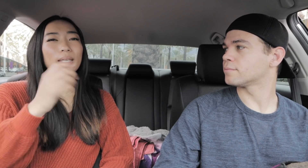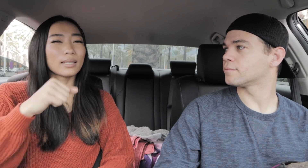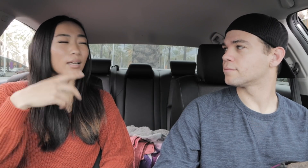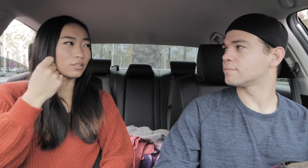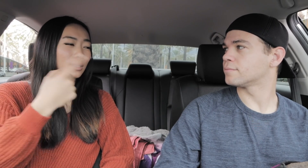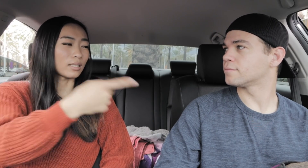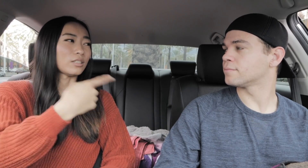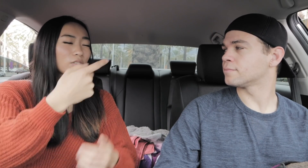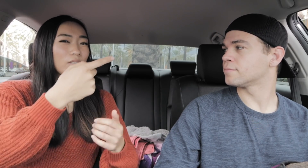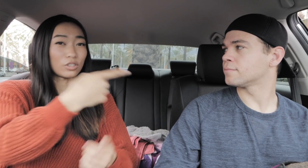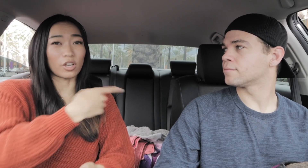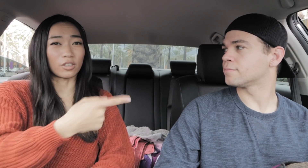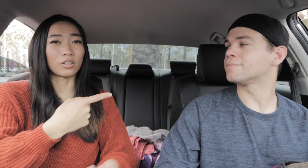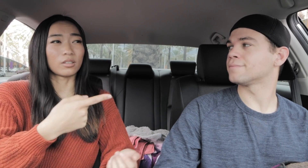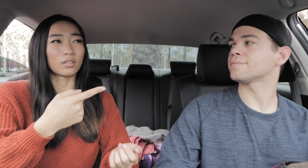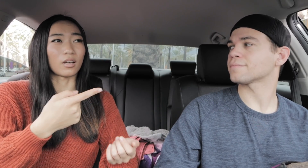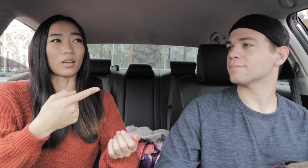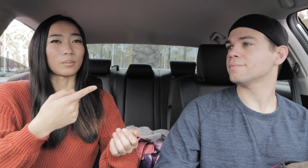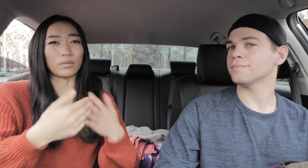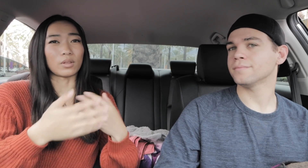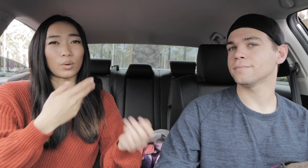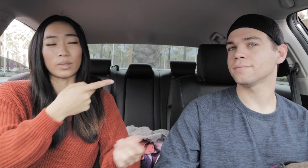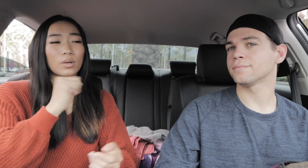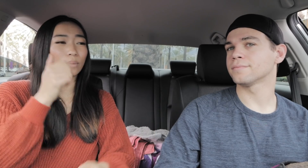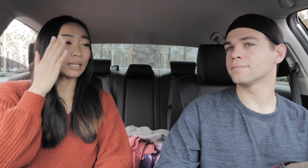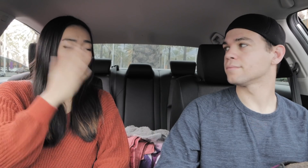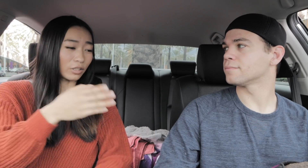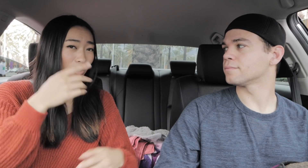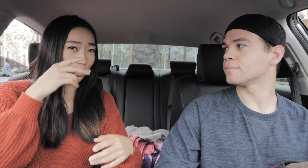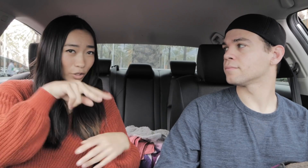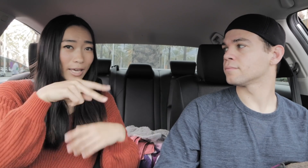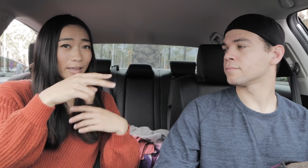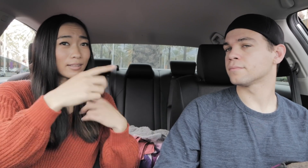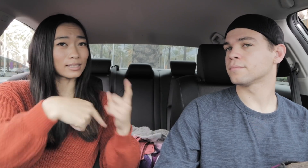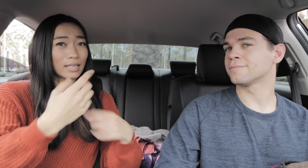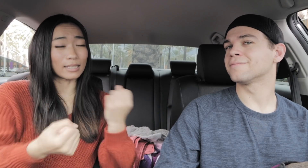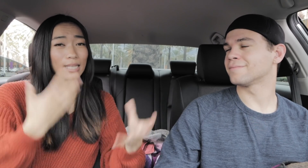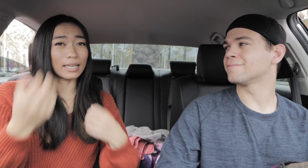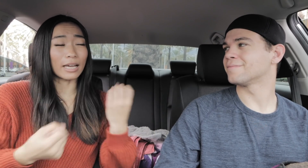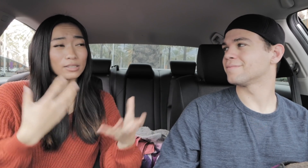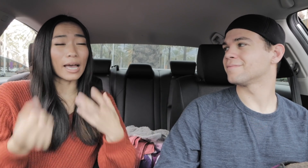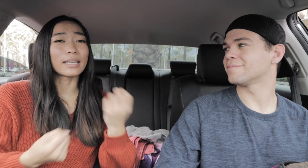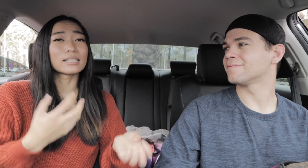And we can understand each other even though we don't directly look at our signs